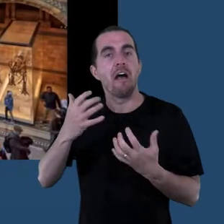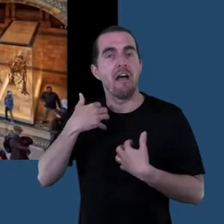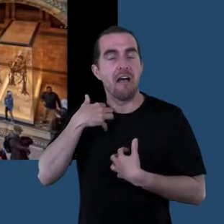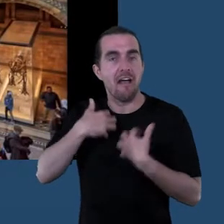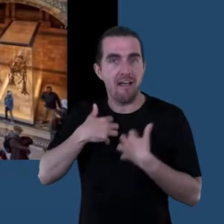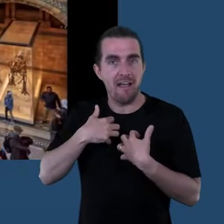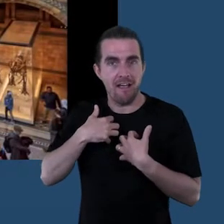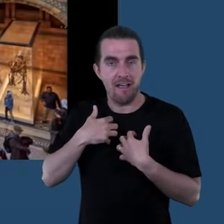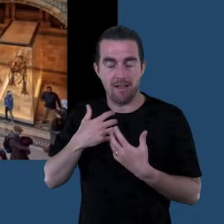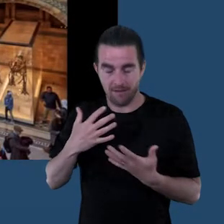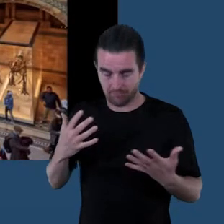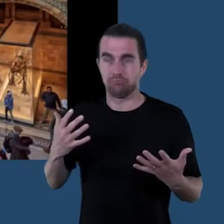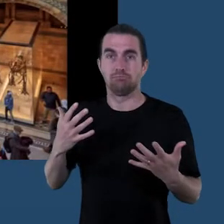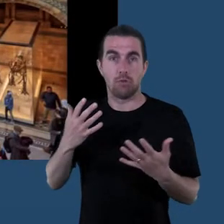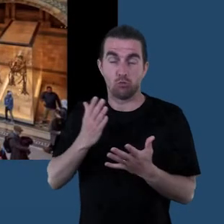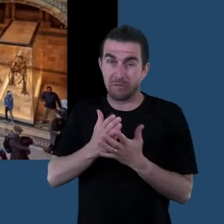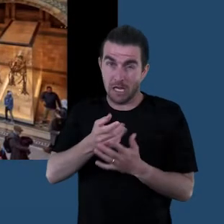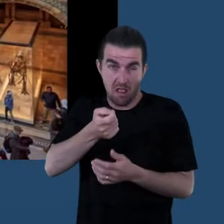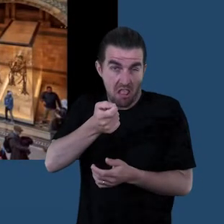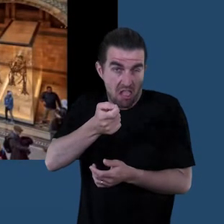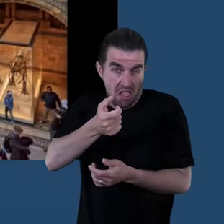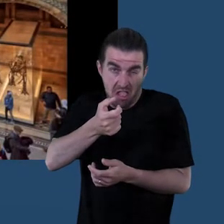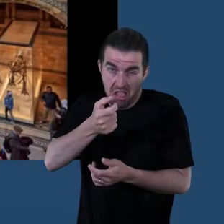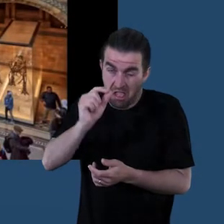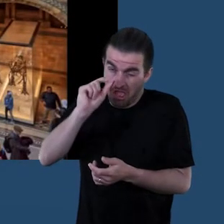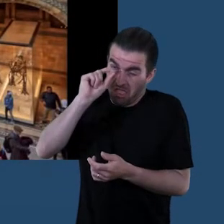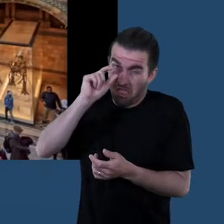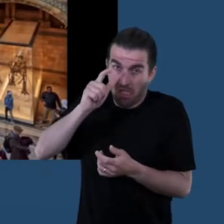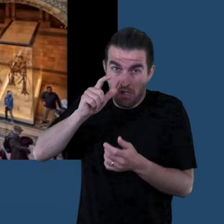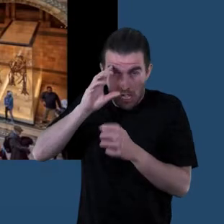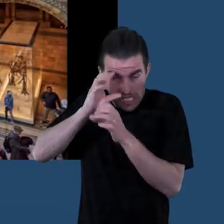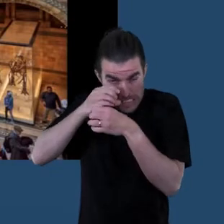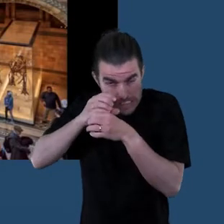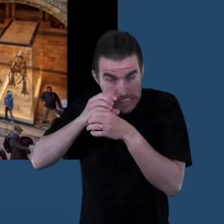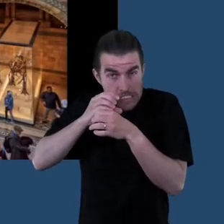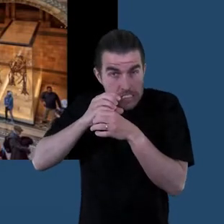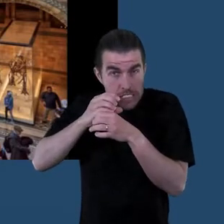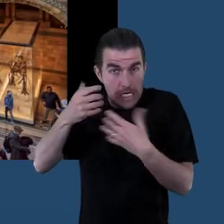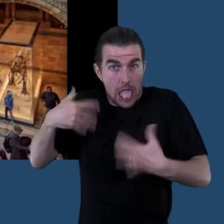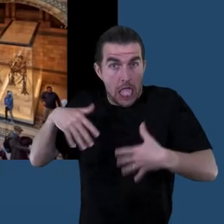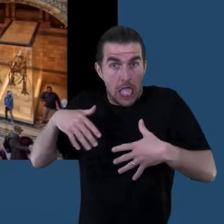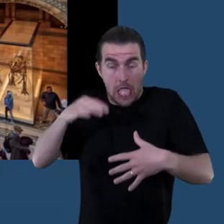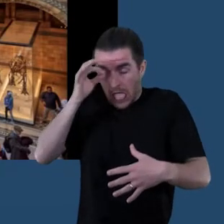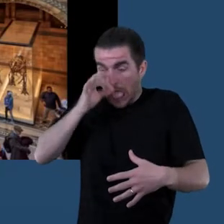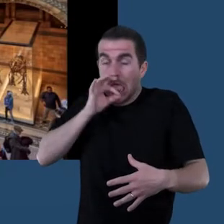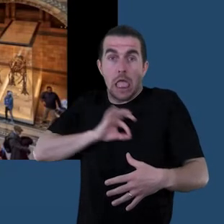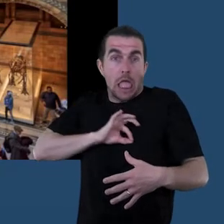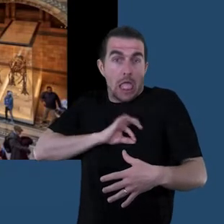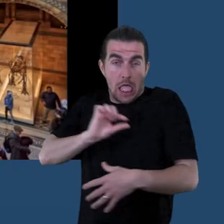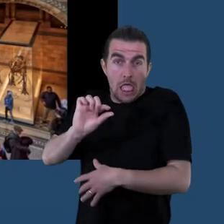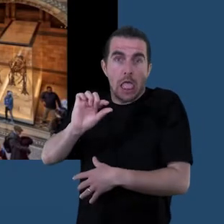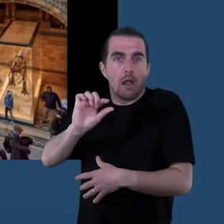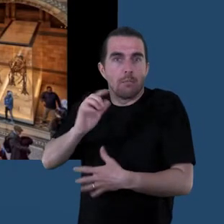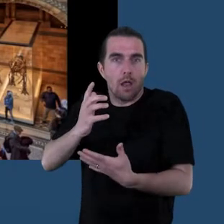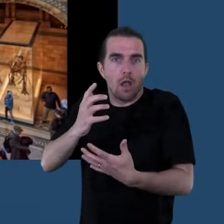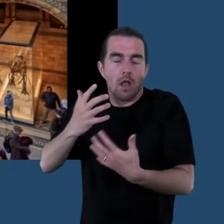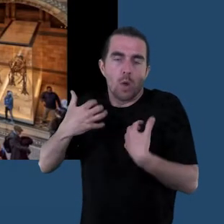And that's just scratching the surface, literally. It's routine, but it gives you such a, an amazing amount of background detail to have.